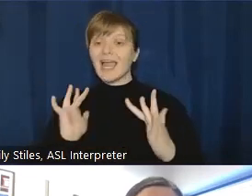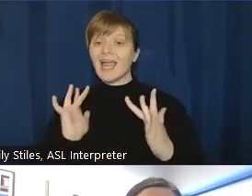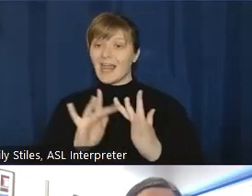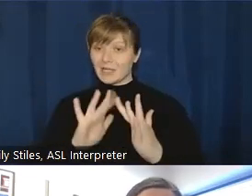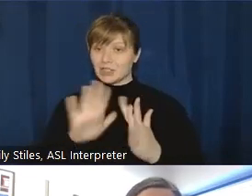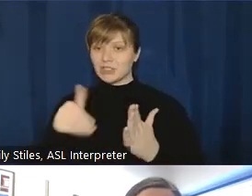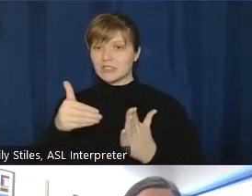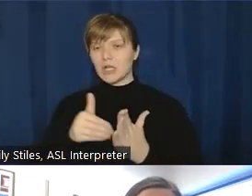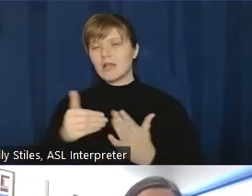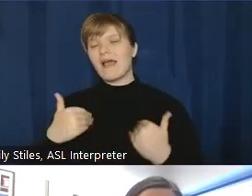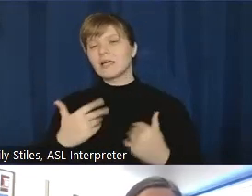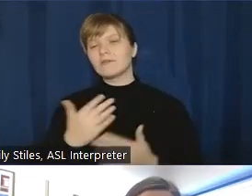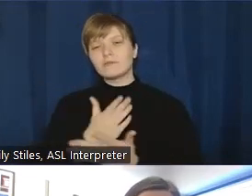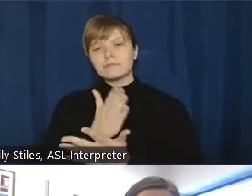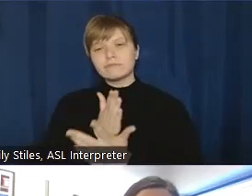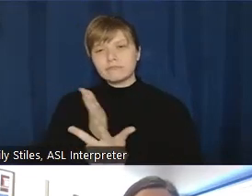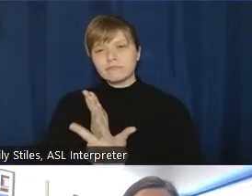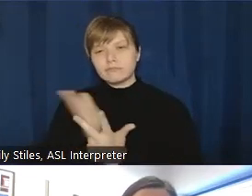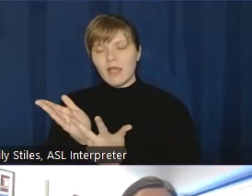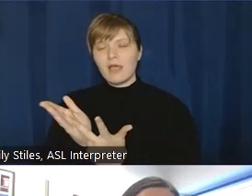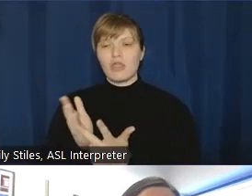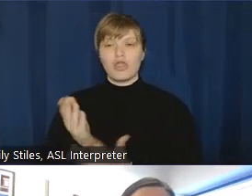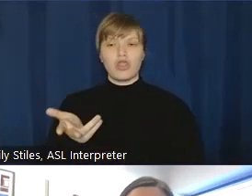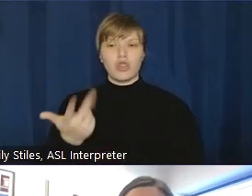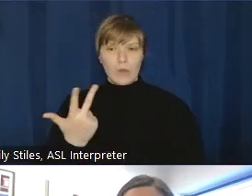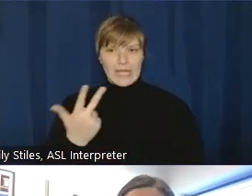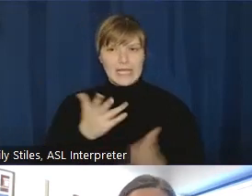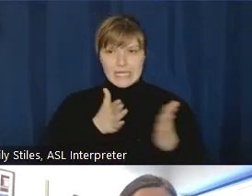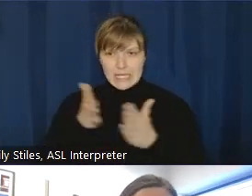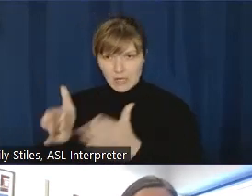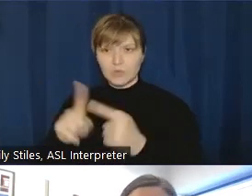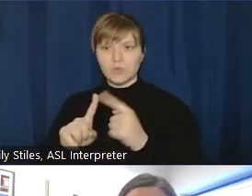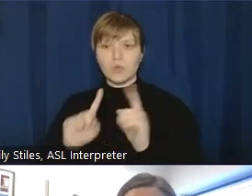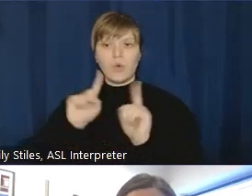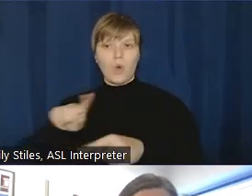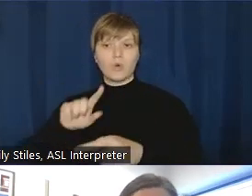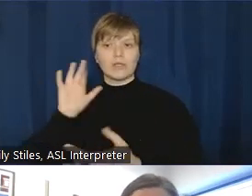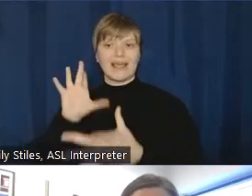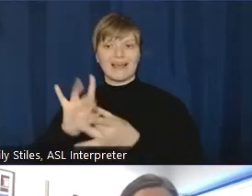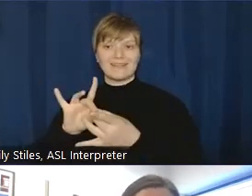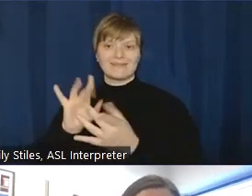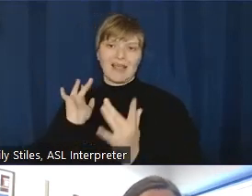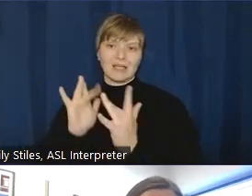routes that come into this connection center, so then they can really get to all of Flagstaff from